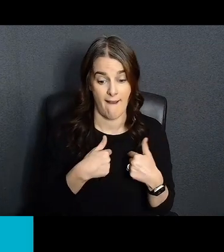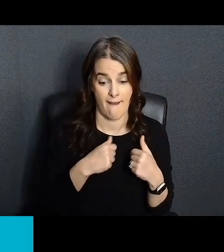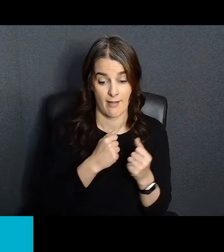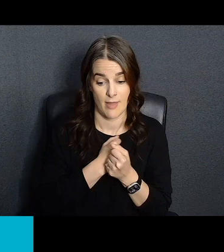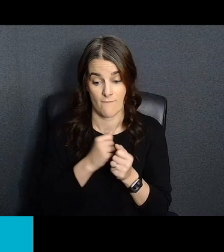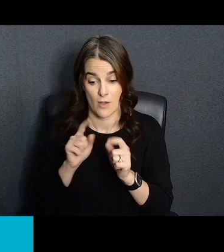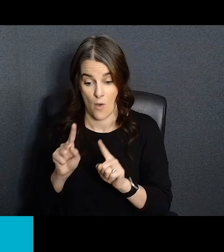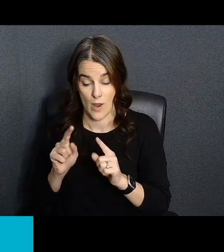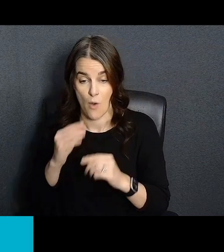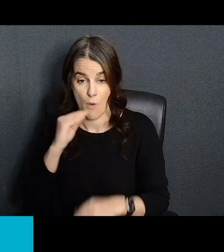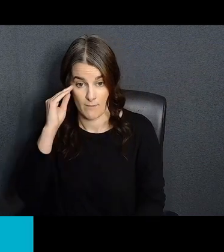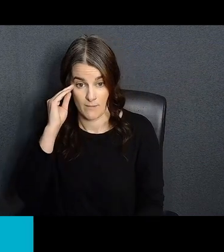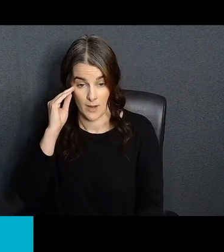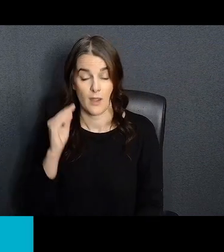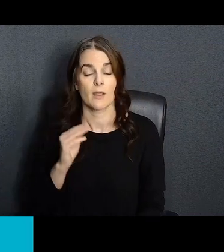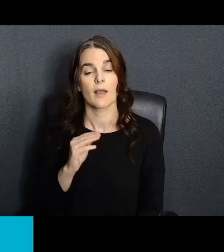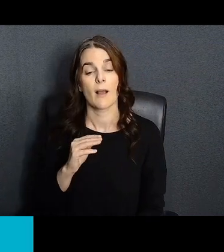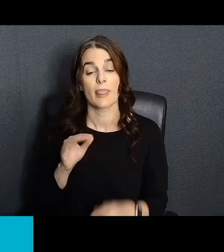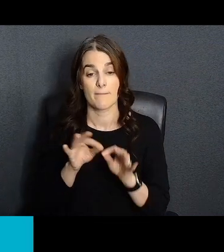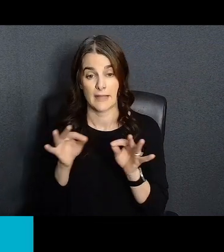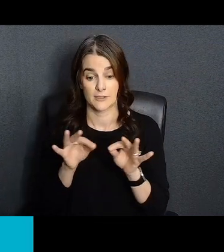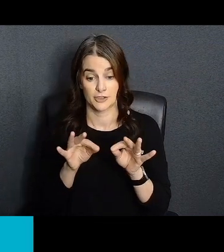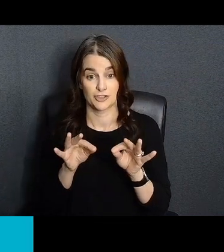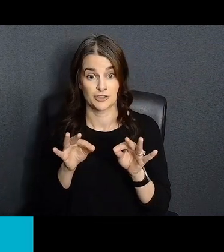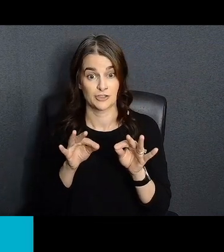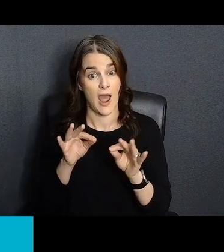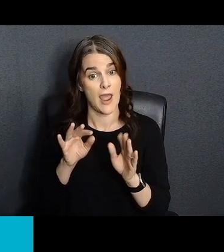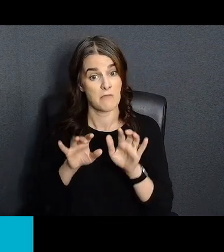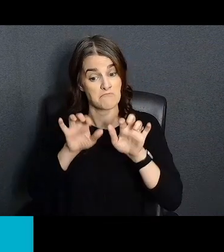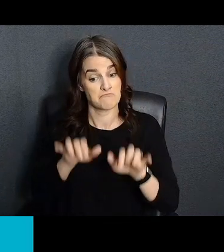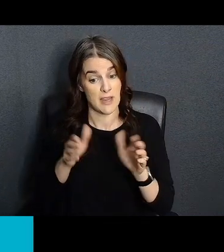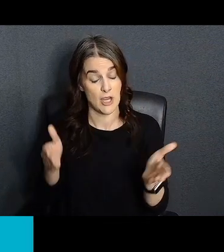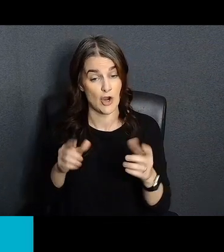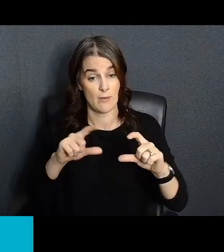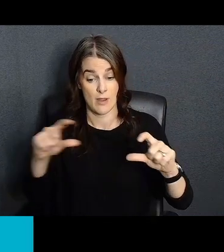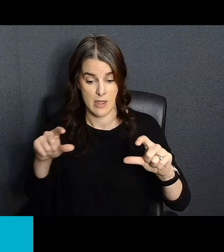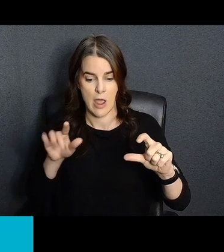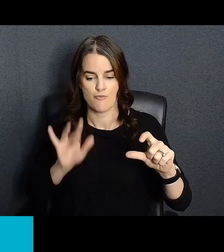My message that I constructed is now here. And now I can press it and activate it